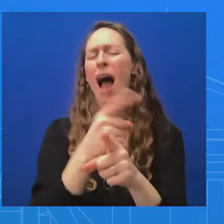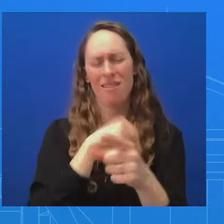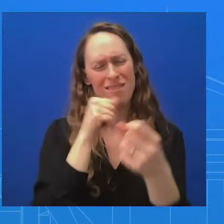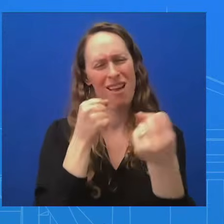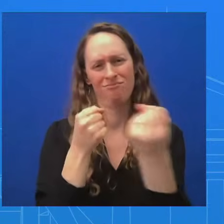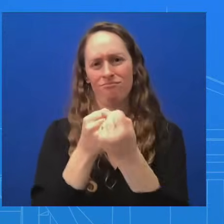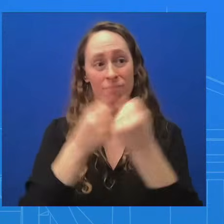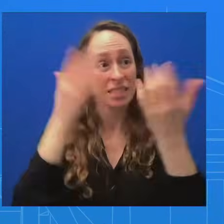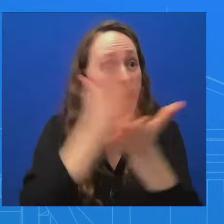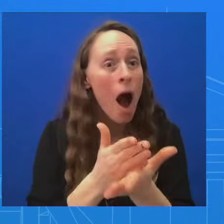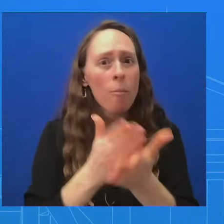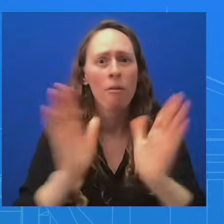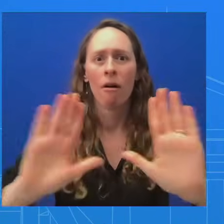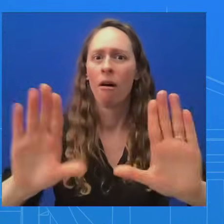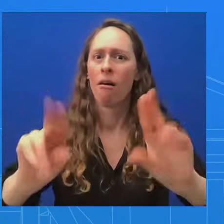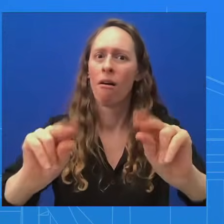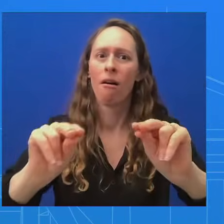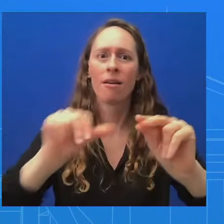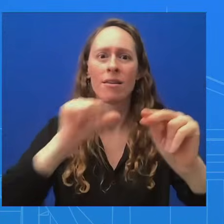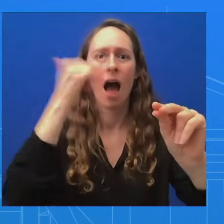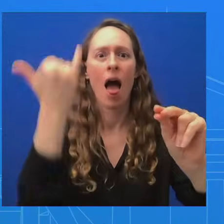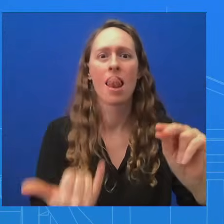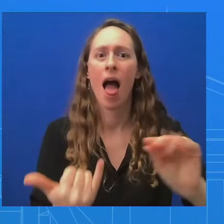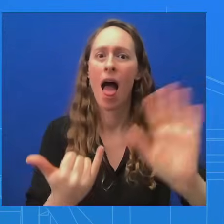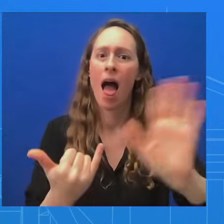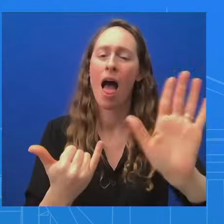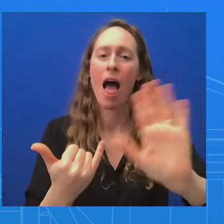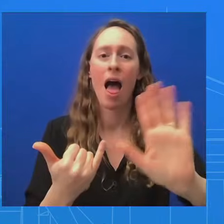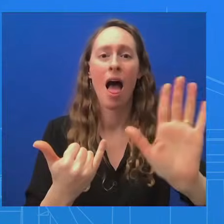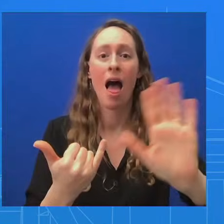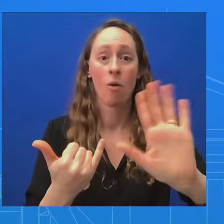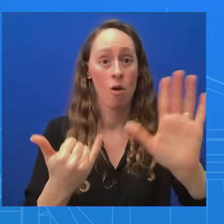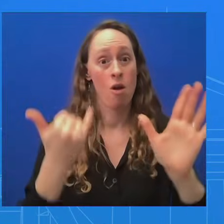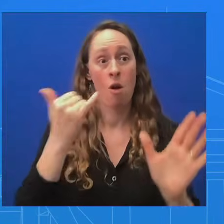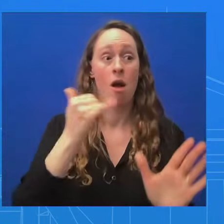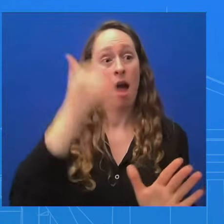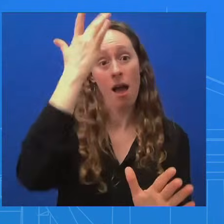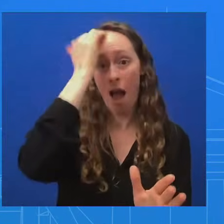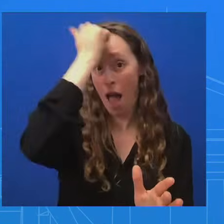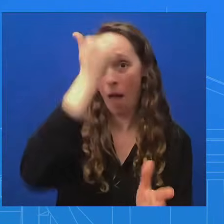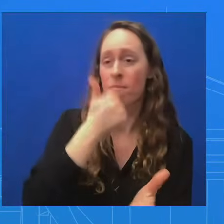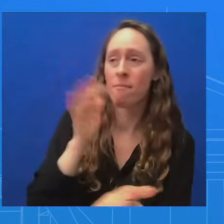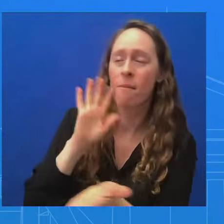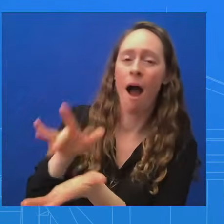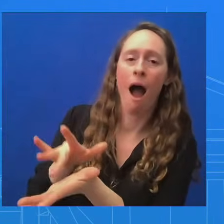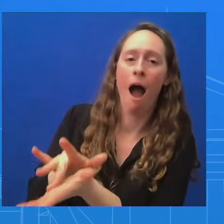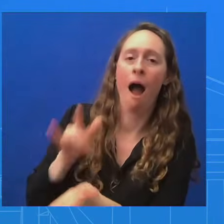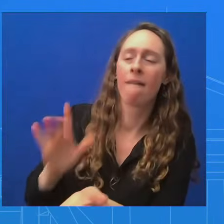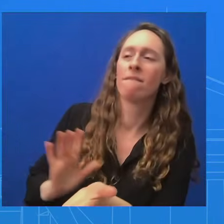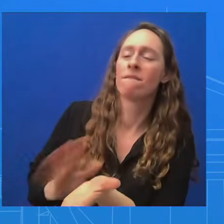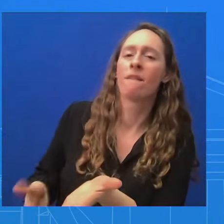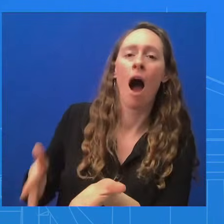We do support humanitarian pauses, as I said, to try to get hostages out and more aid in. But we don't support a ceasefire at this time.